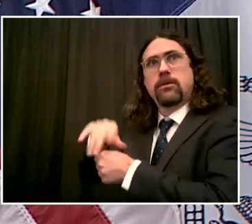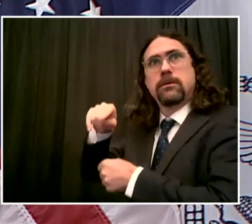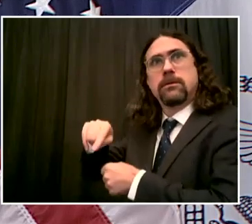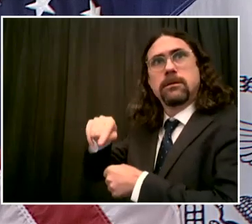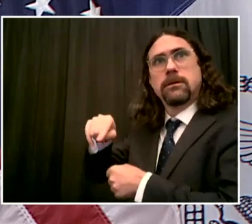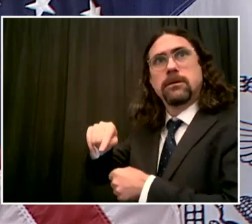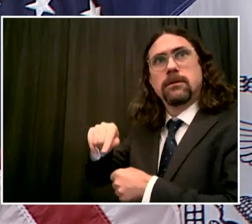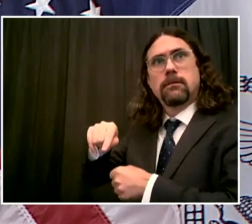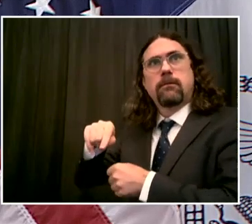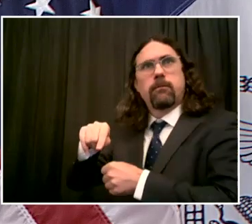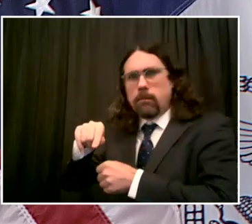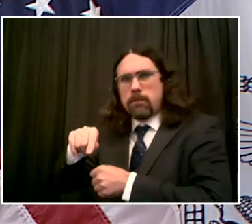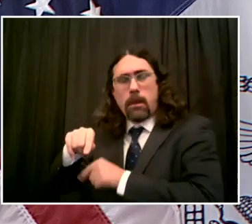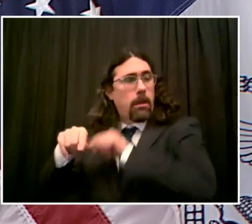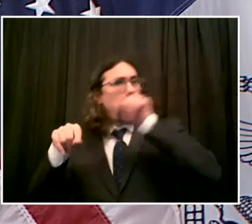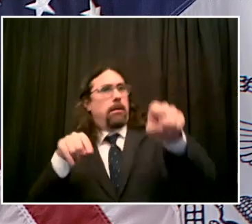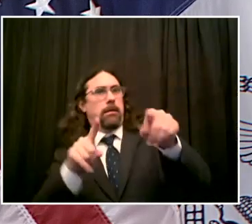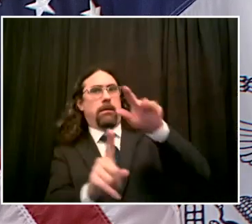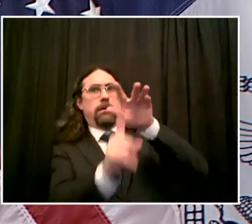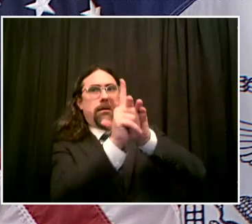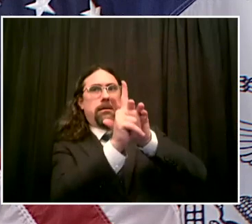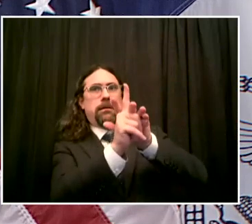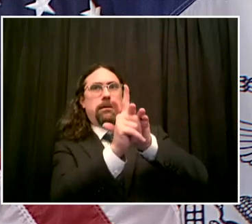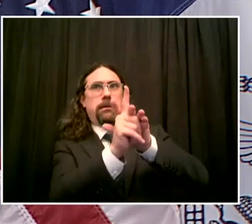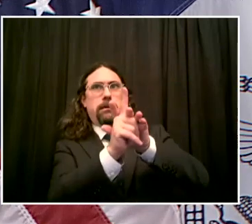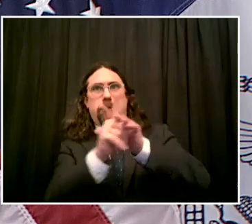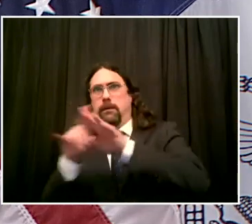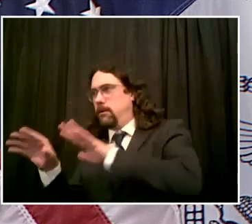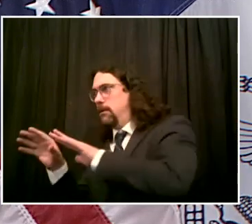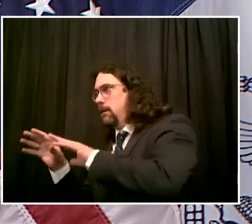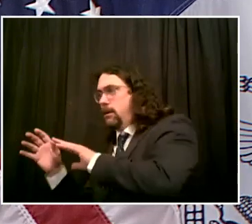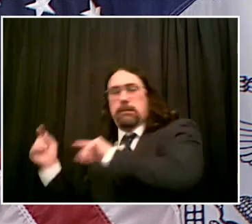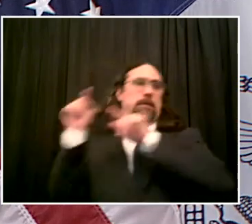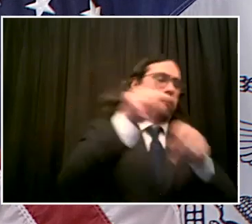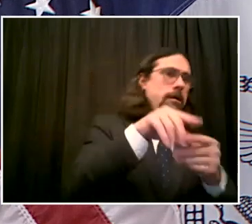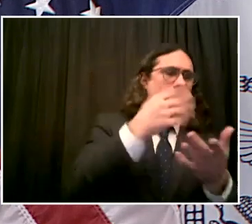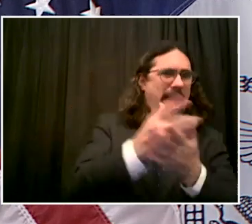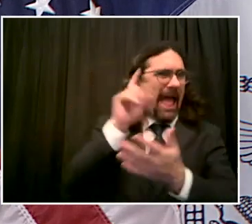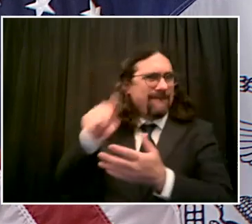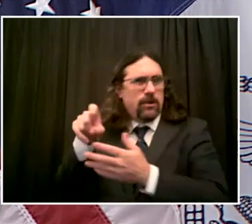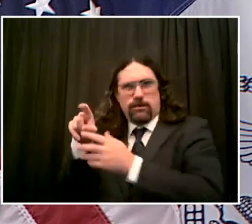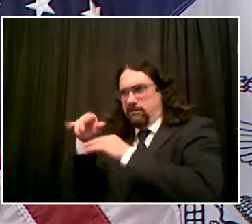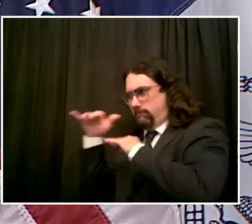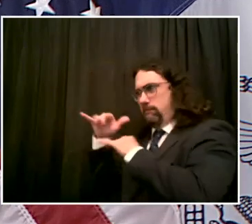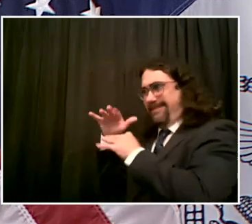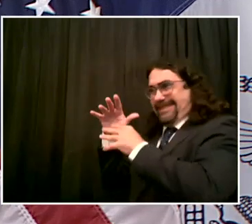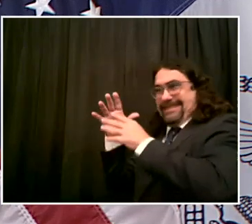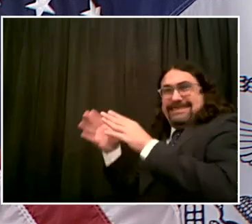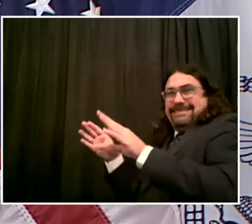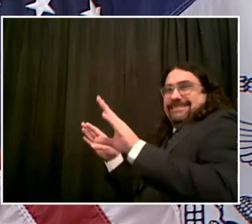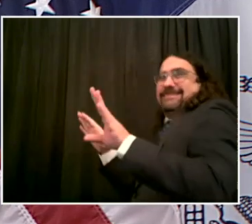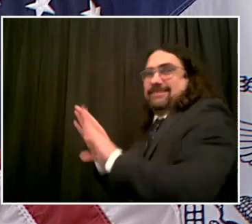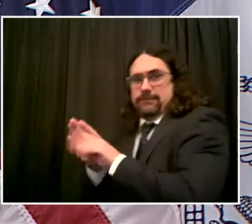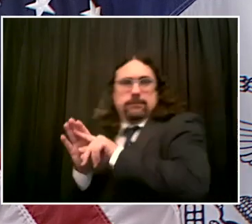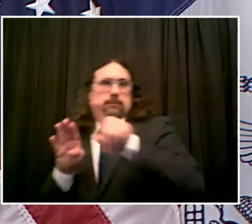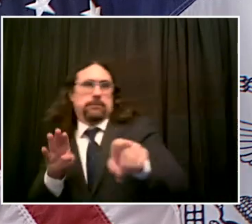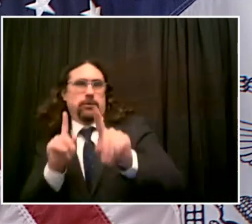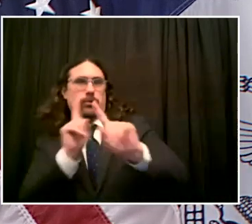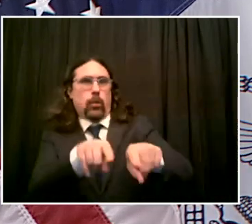THE POINT IS THIS IMPUNITY AS A SOMETHING PEOPLE CONDONE.